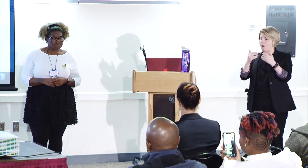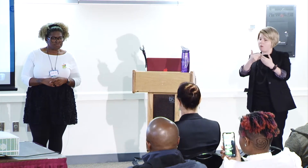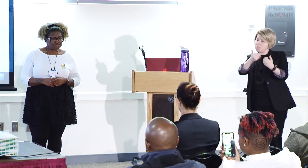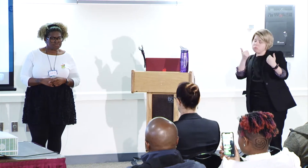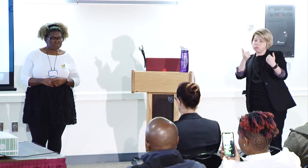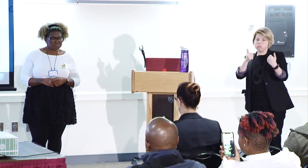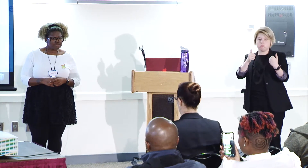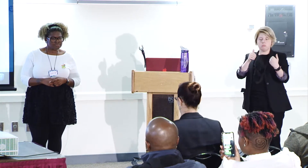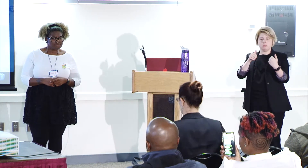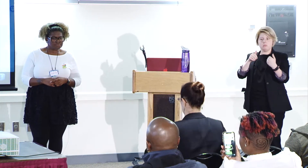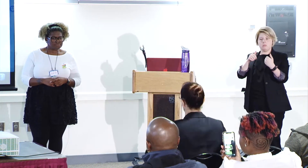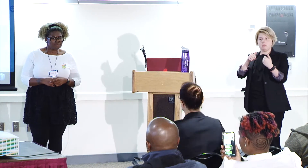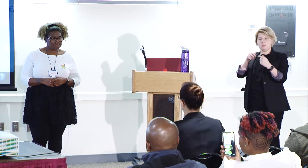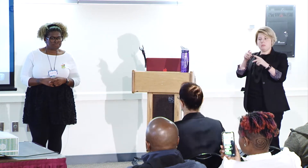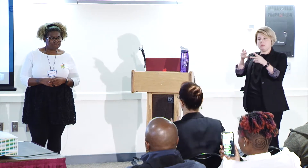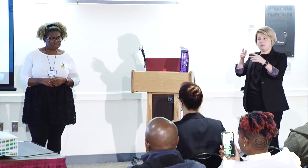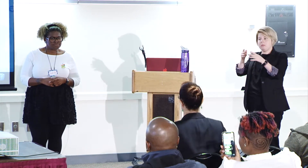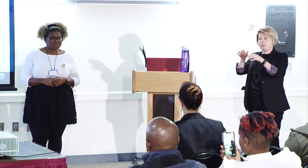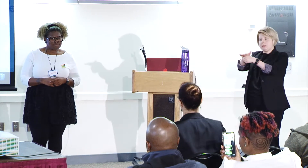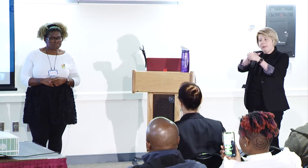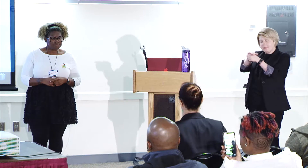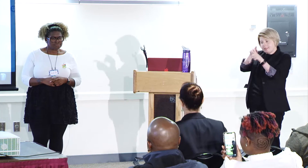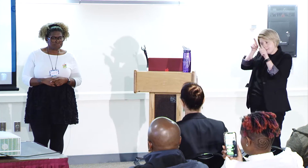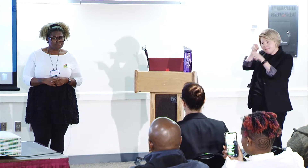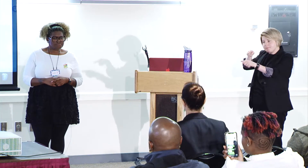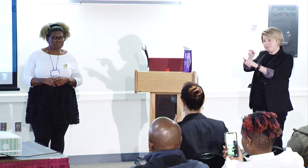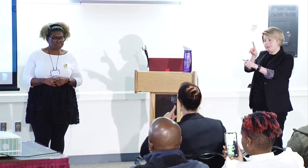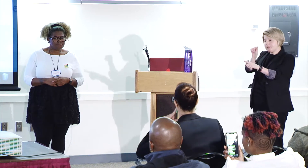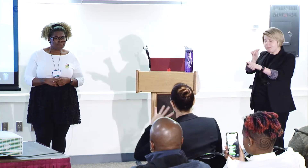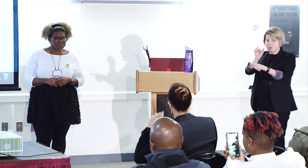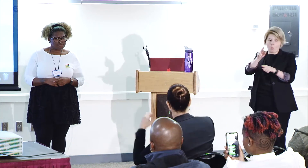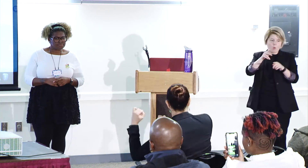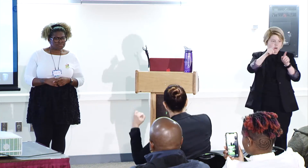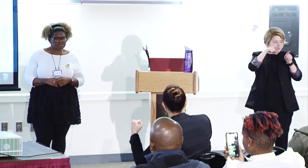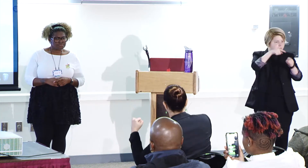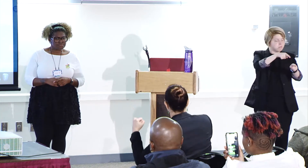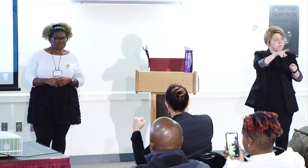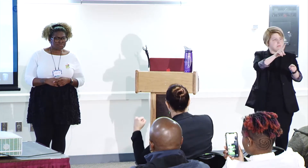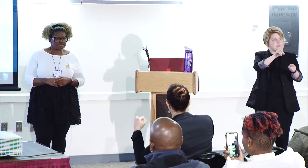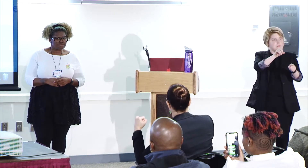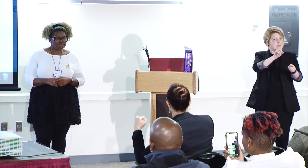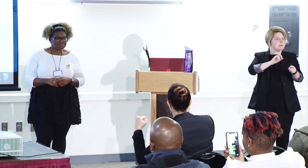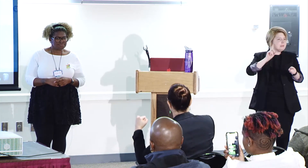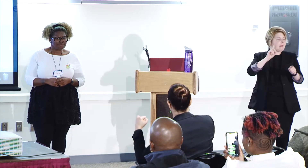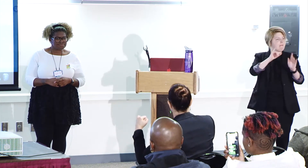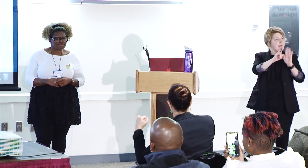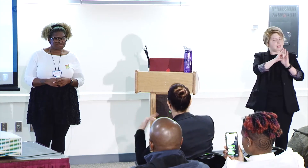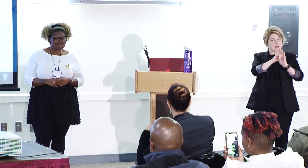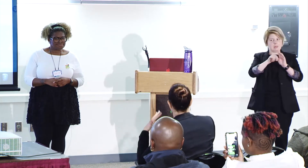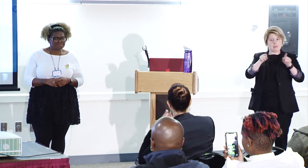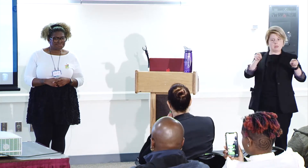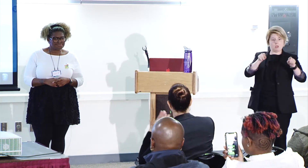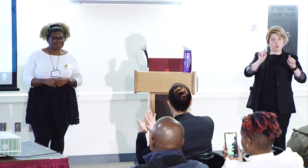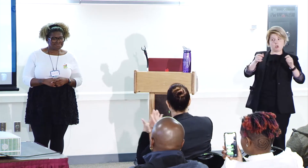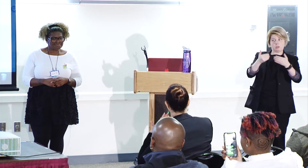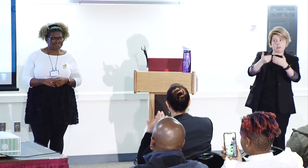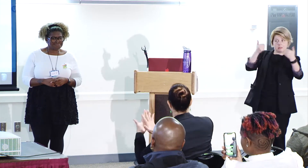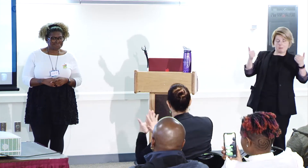and spaces that are very rooted in deaf cultural identity, that may have that very strong rejection of that terminology of disability?